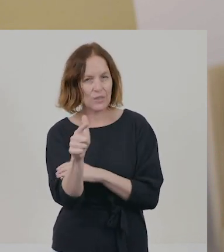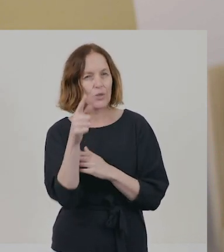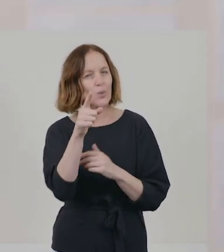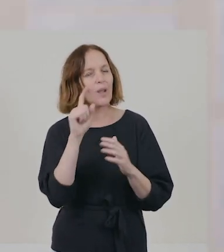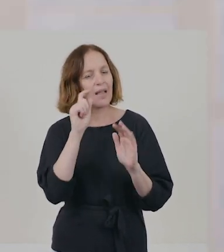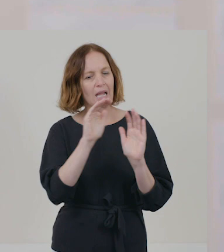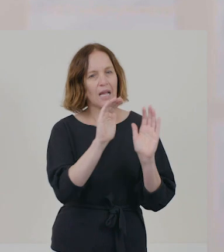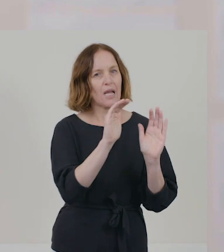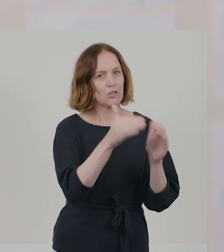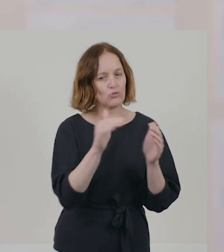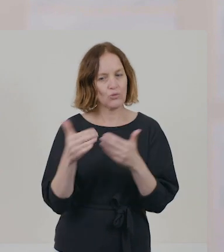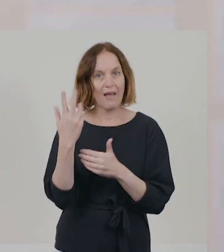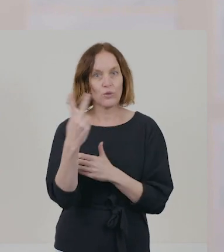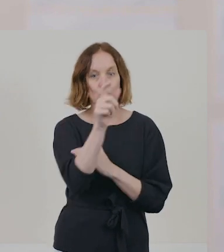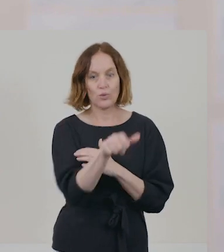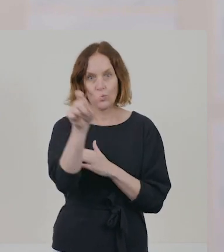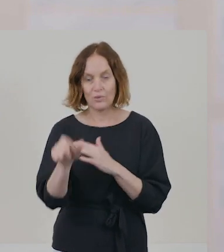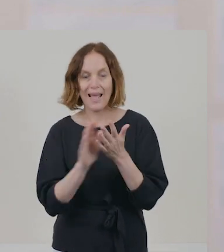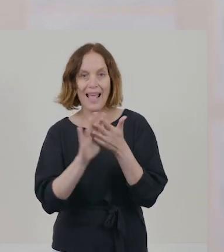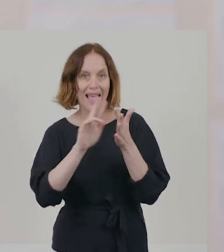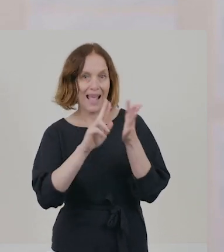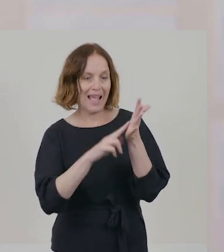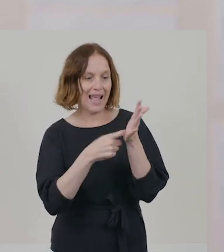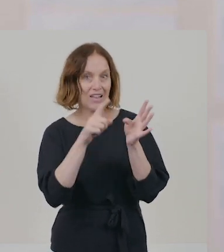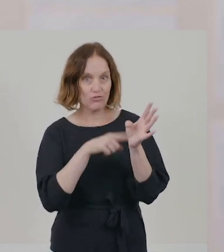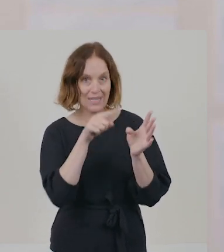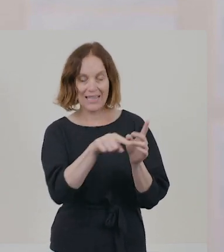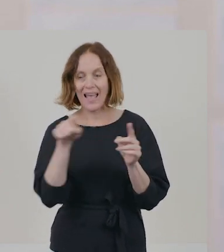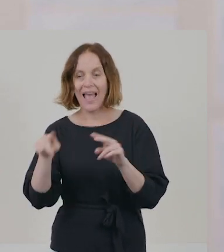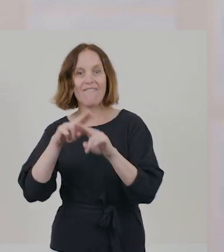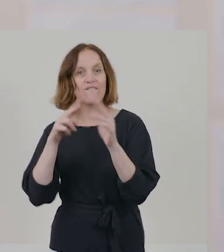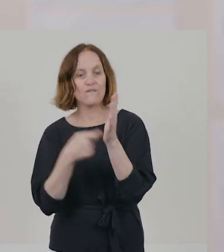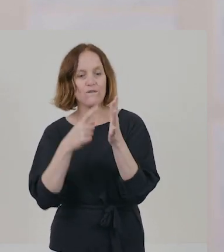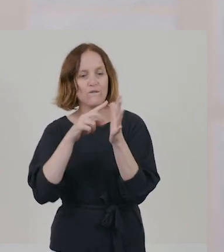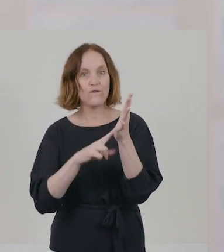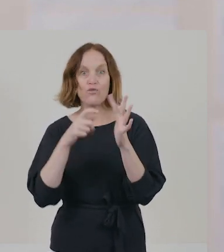and you'll be introduced to two characters, Henry Muller and Franklin Wong.